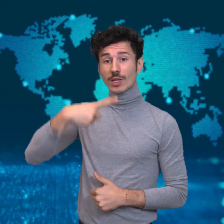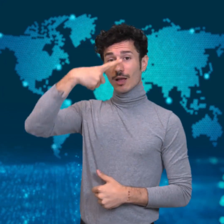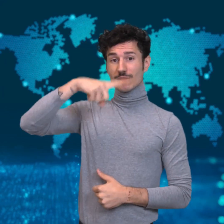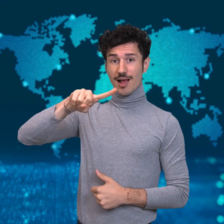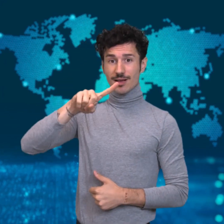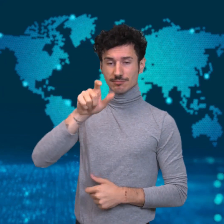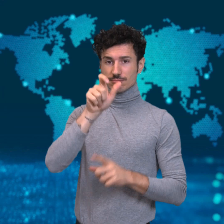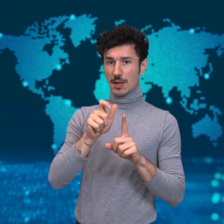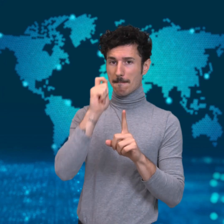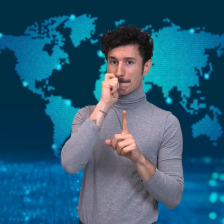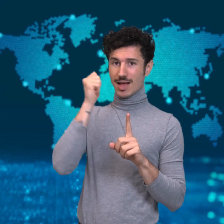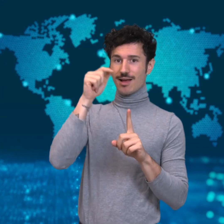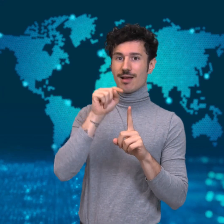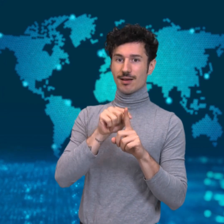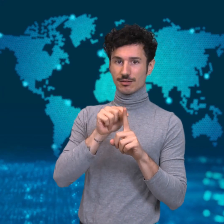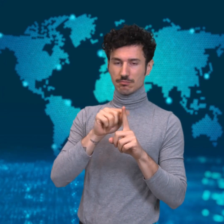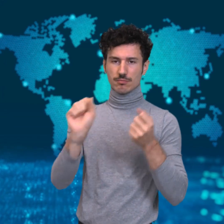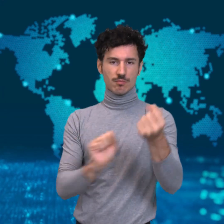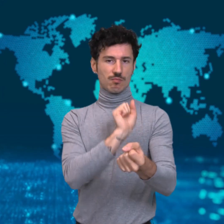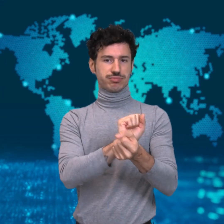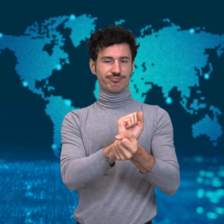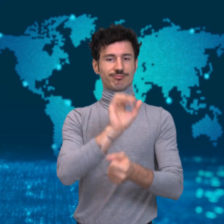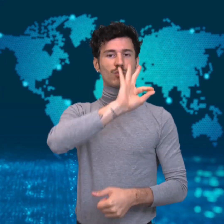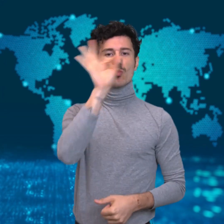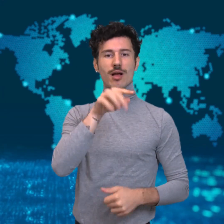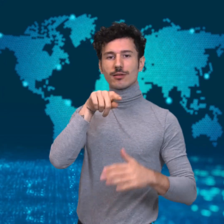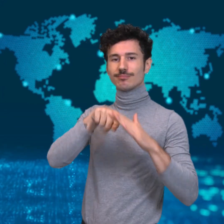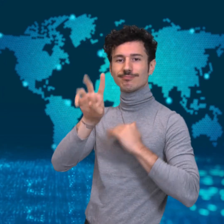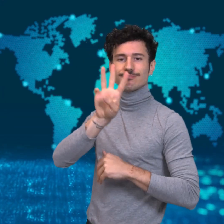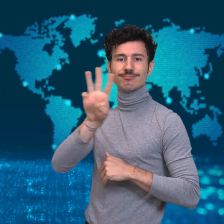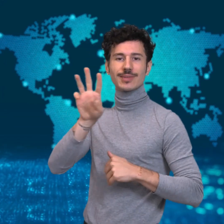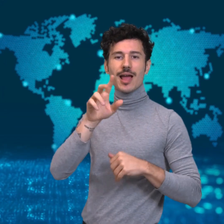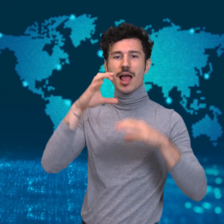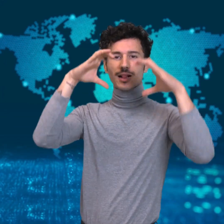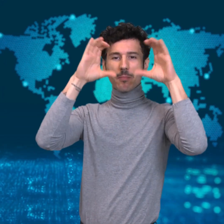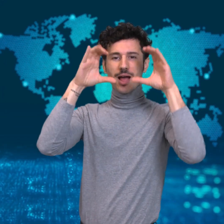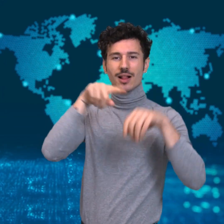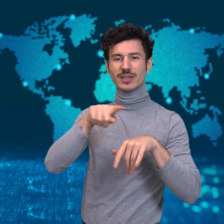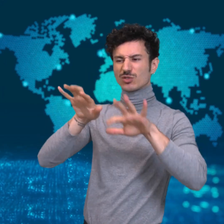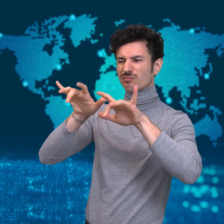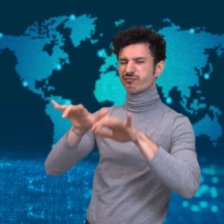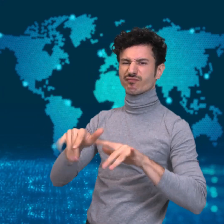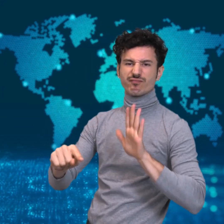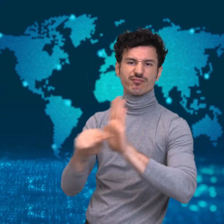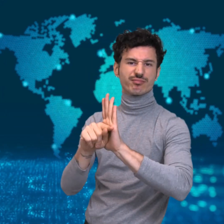Man arrested for TripAdvisor review.